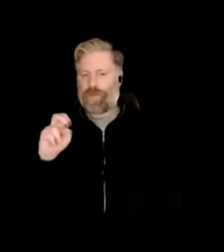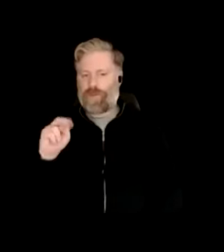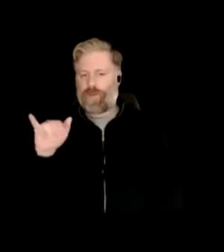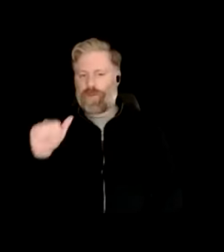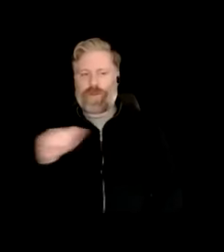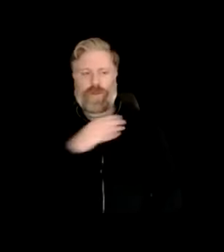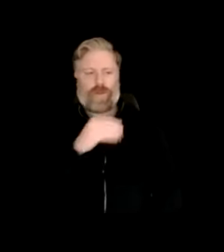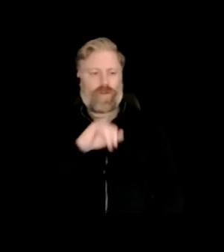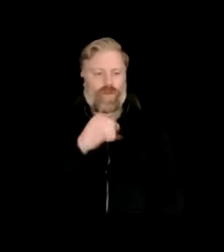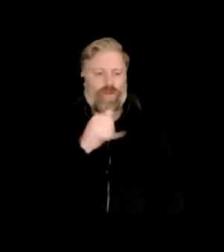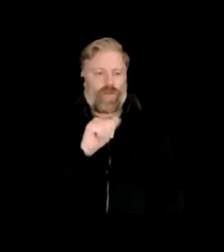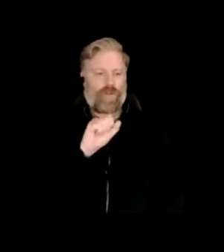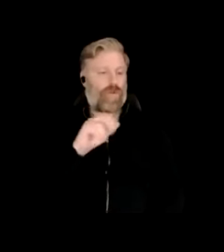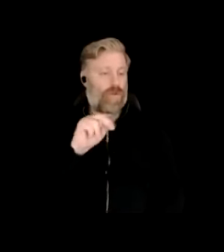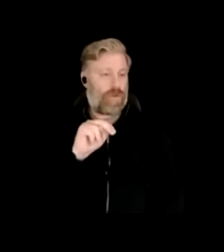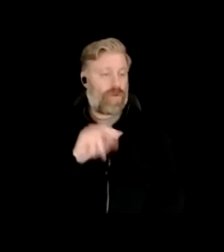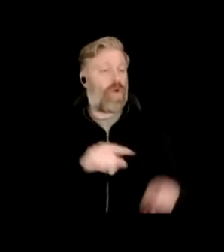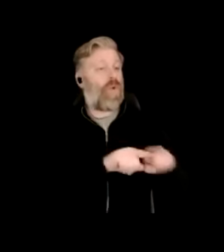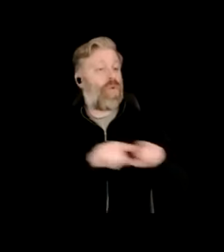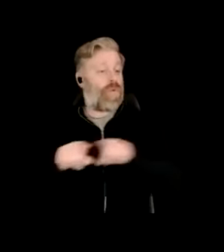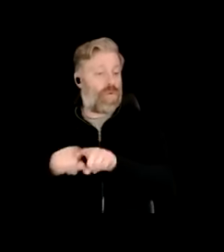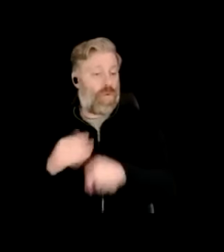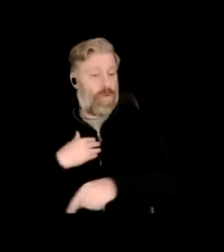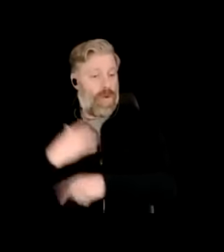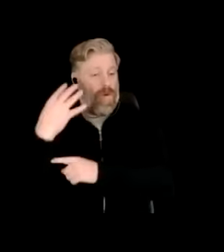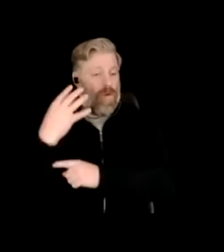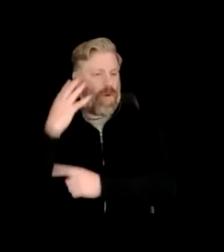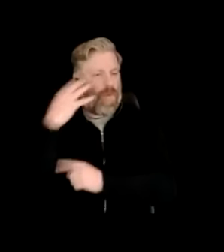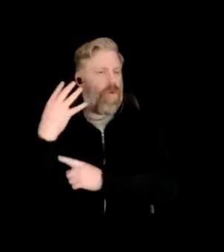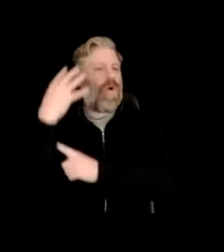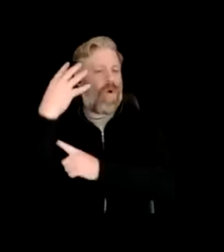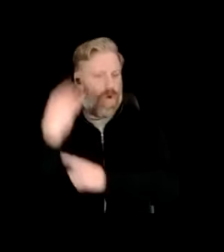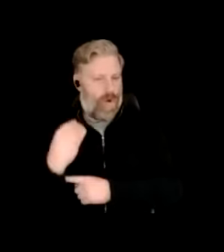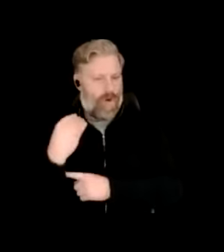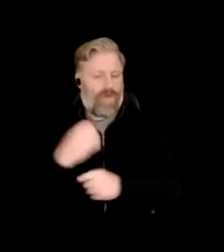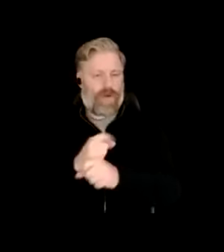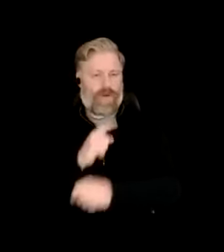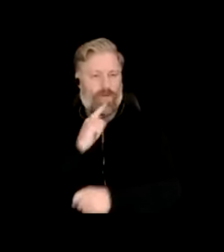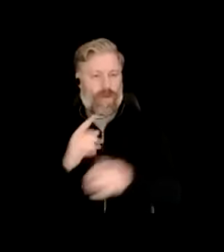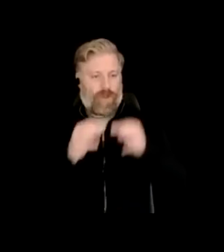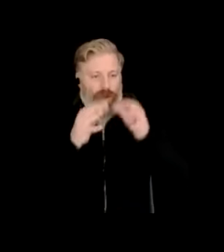I'll also be turning my camera off so that the ASL interpreters are the main focus.